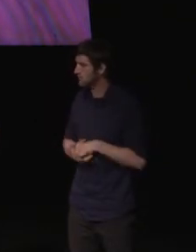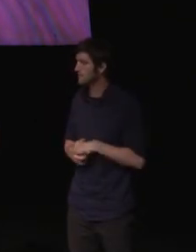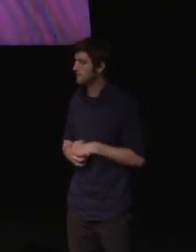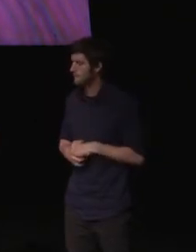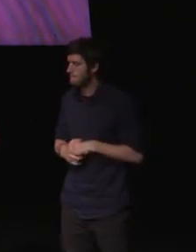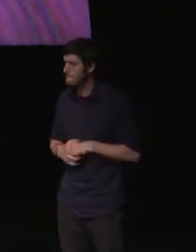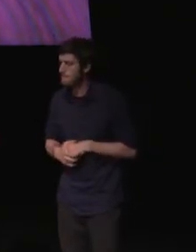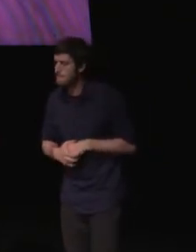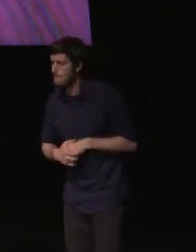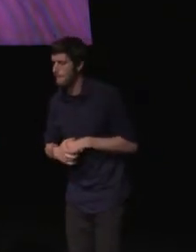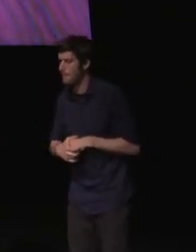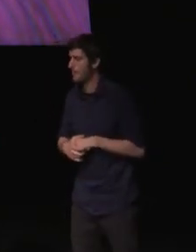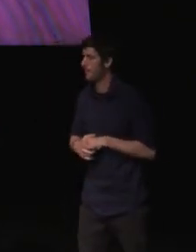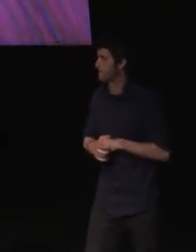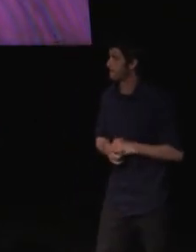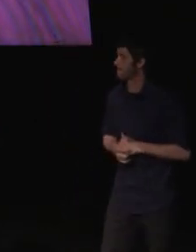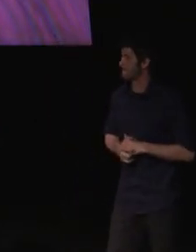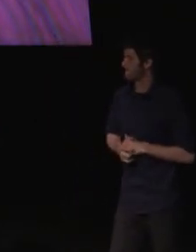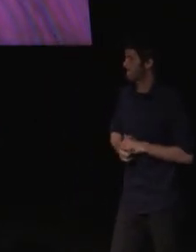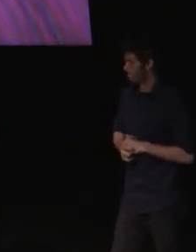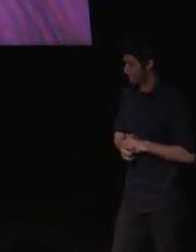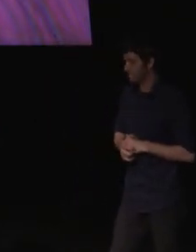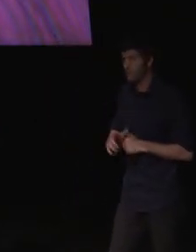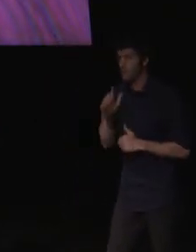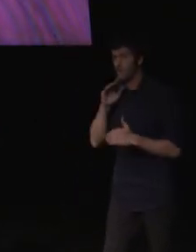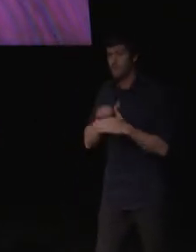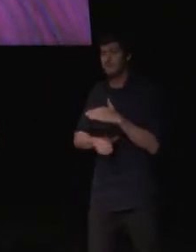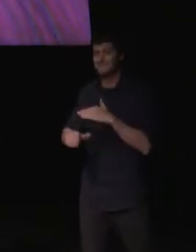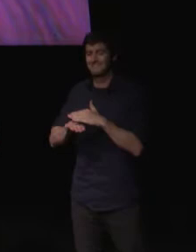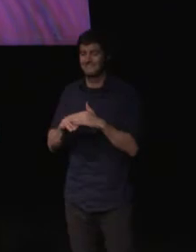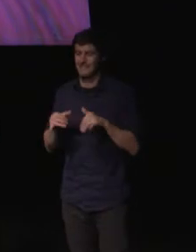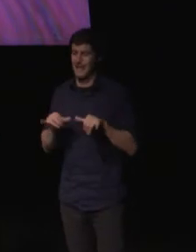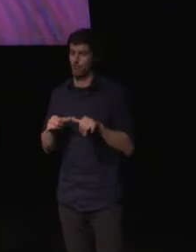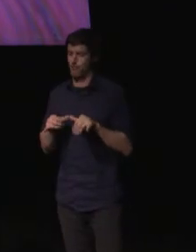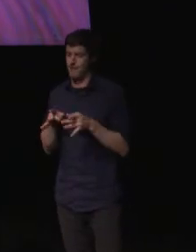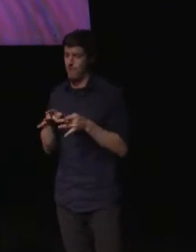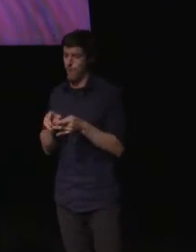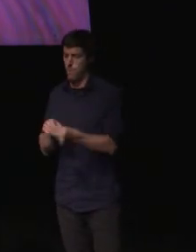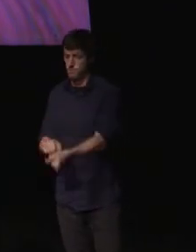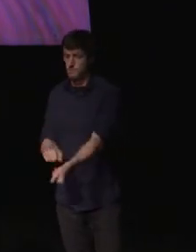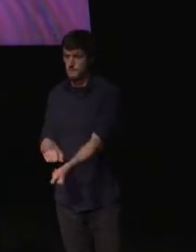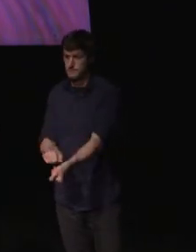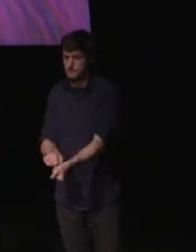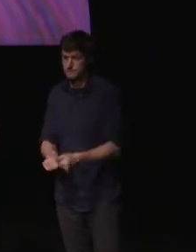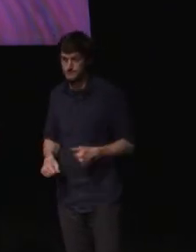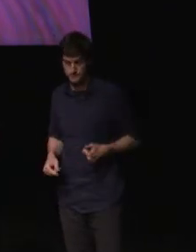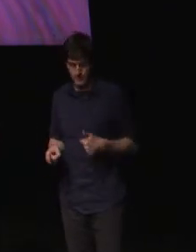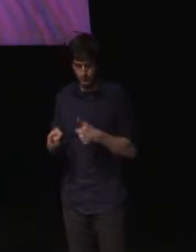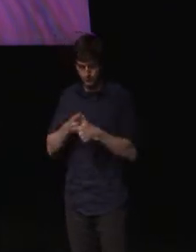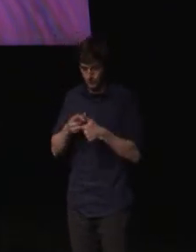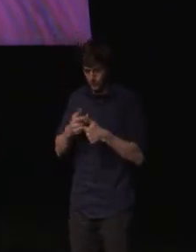Basic engineering flows for using the service. First, we have a player. A human being.